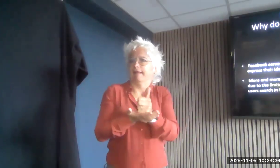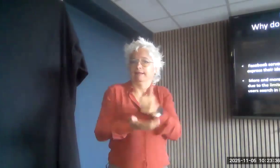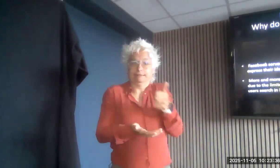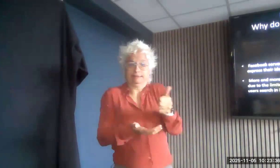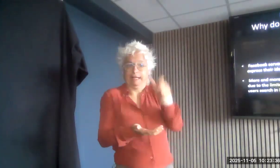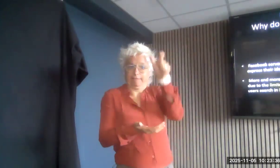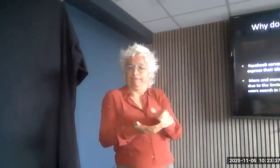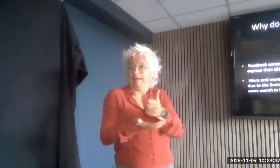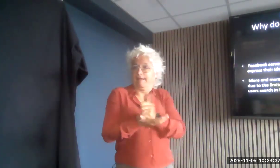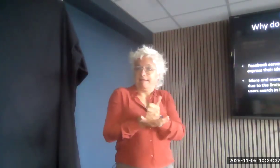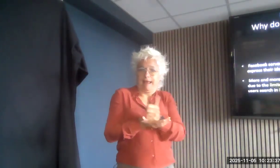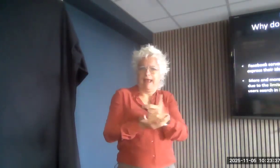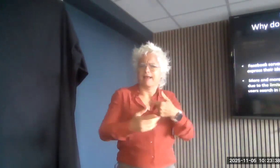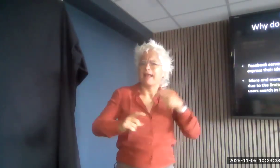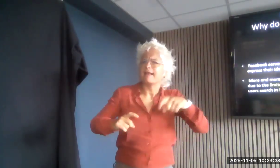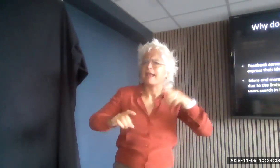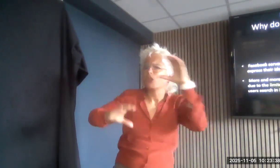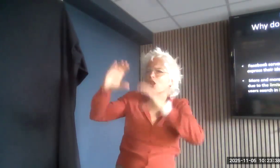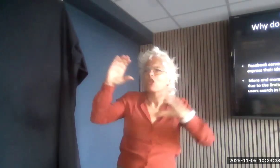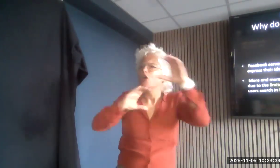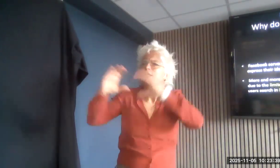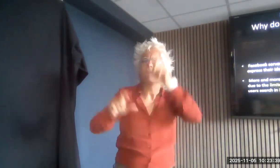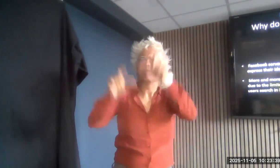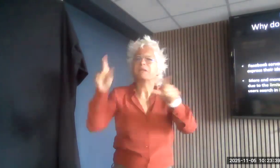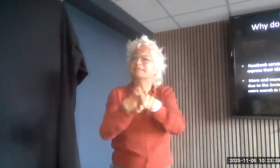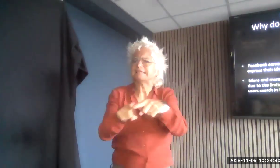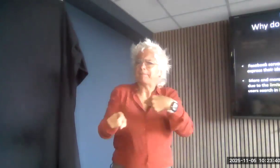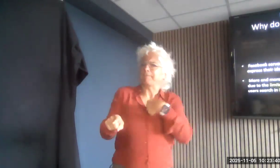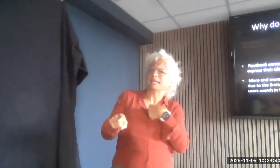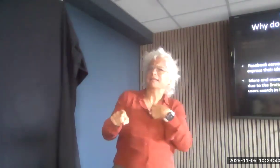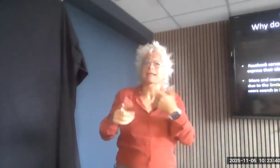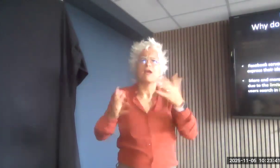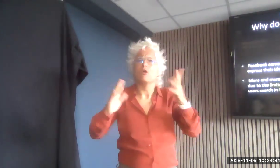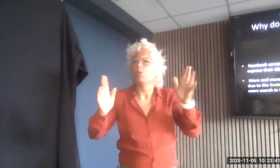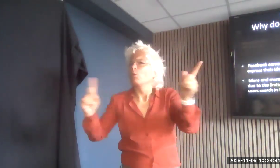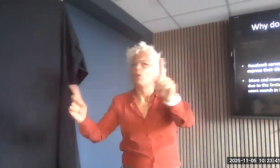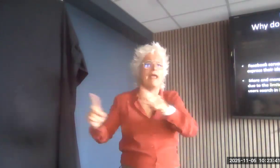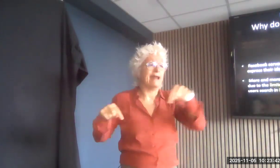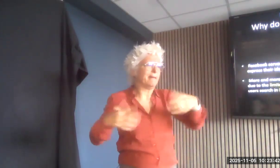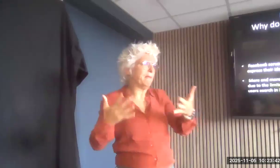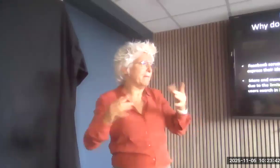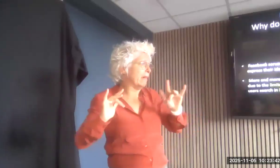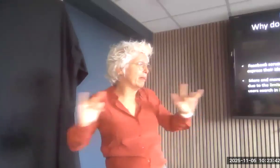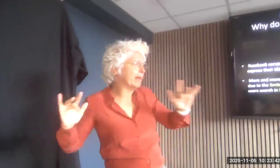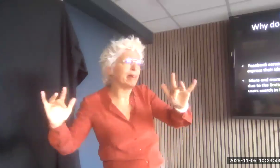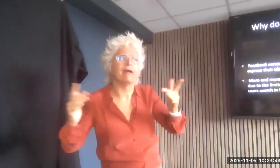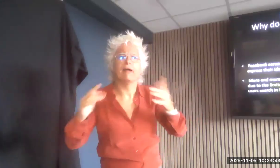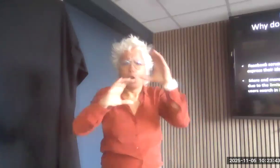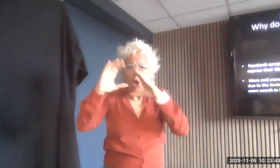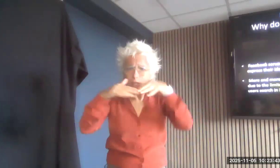So for example. There's an excel some, research here that's been, undertaken around access to minority communities, so gay people in mongolia.